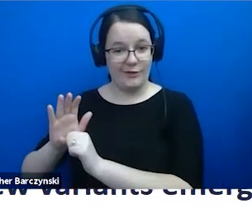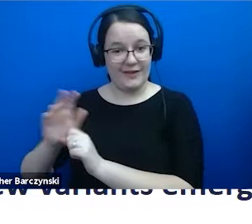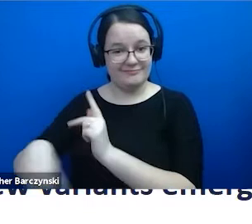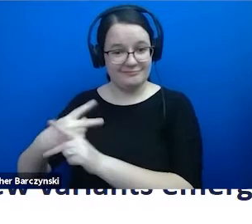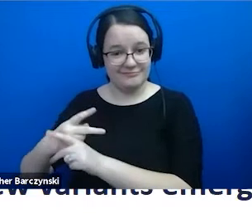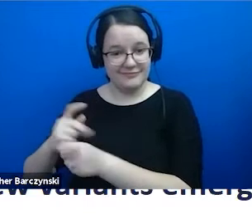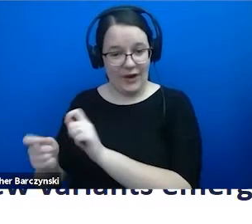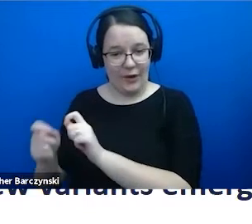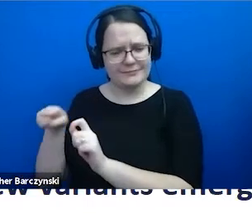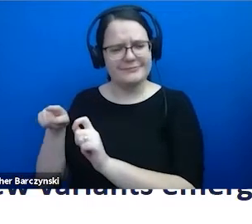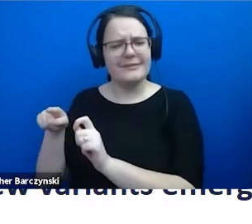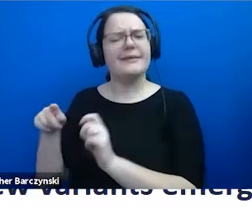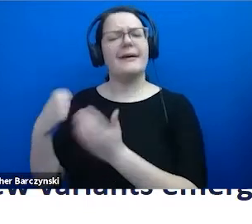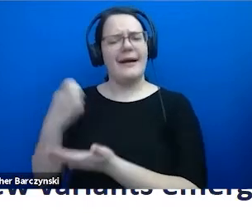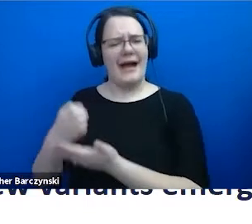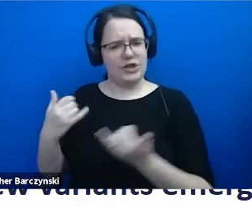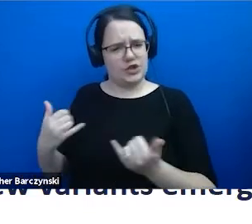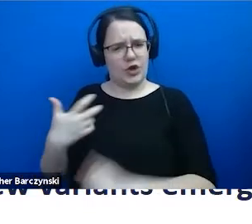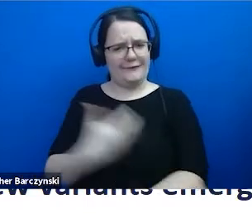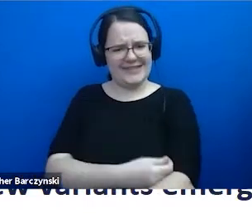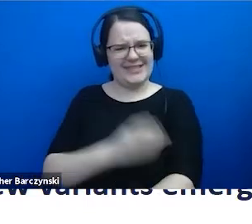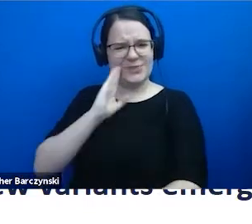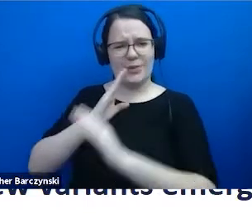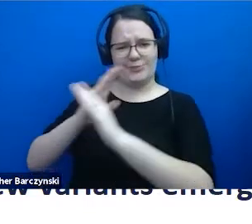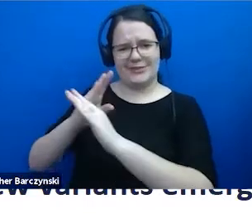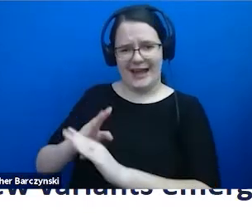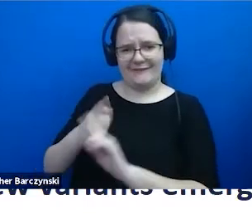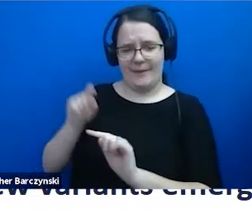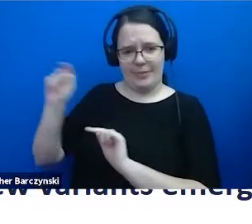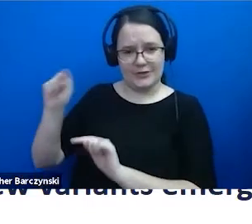current vaccines will protect against those strains there's much less evidence for the